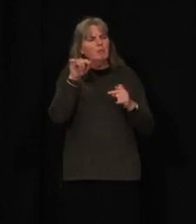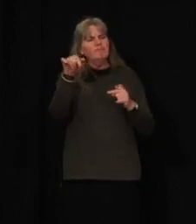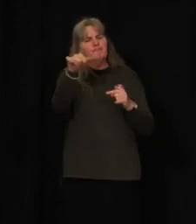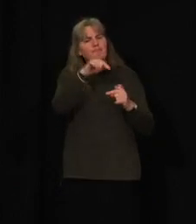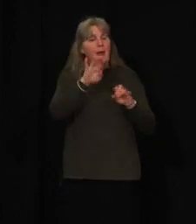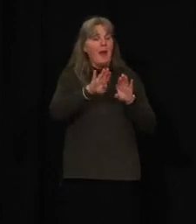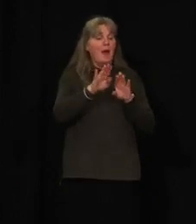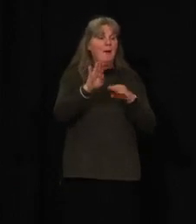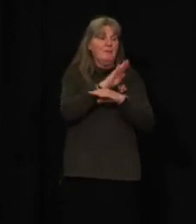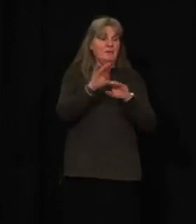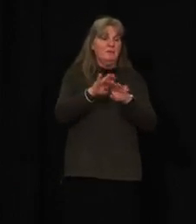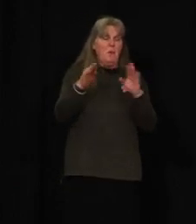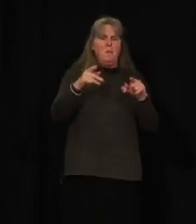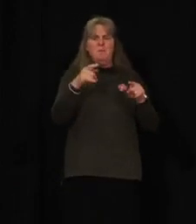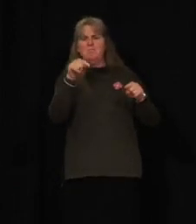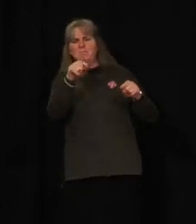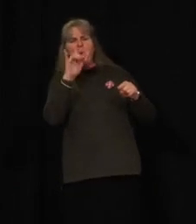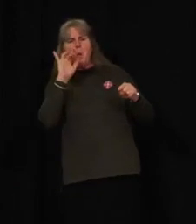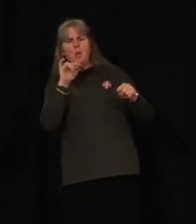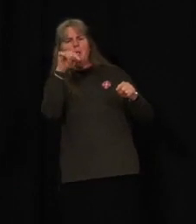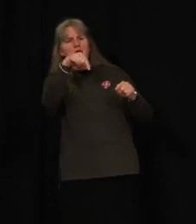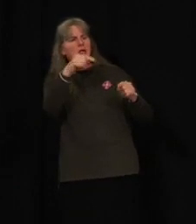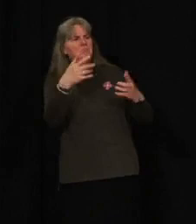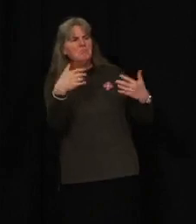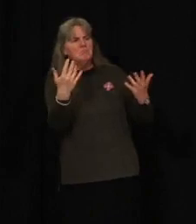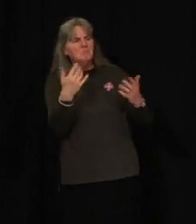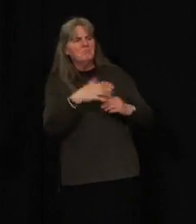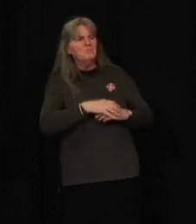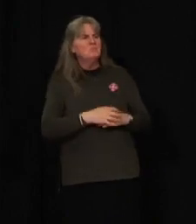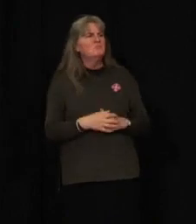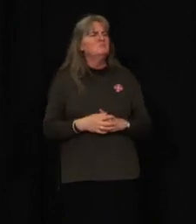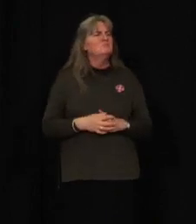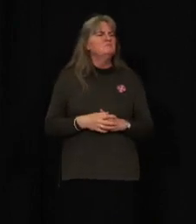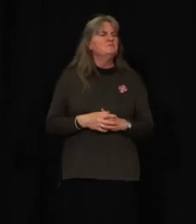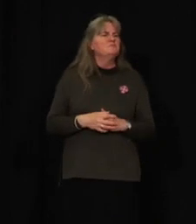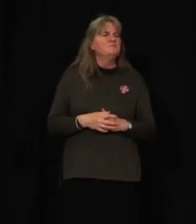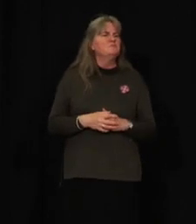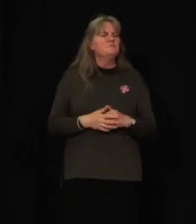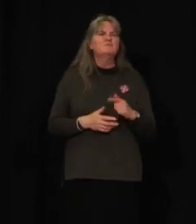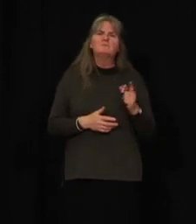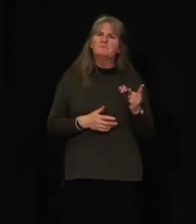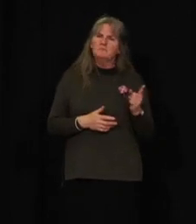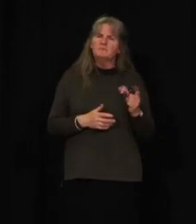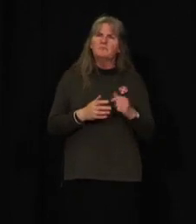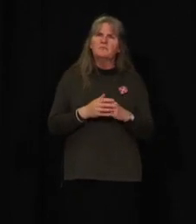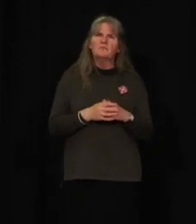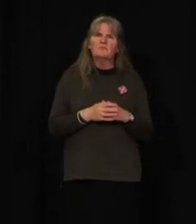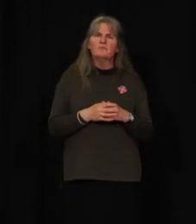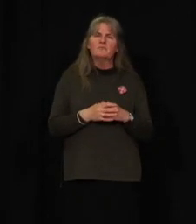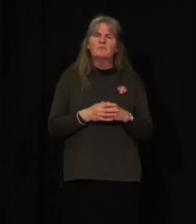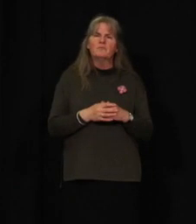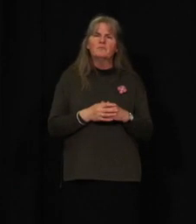those businesses get up and running with their plans? You know, it is going to be